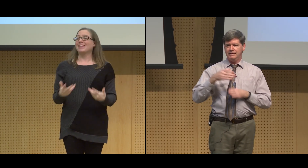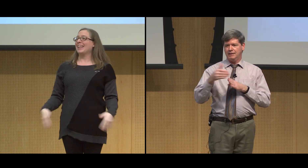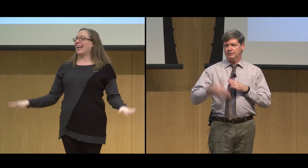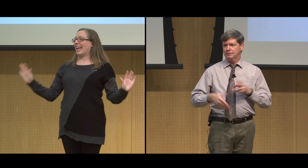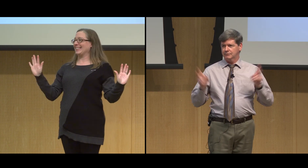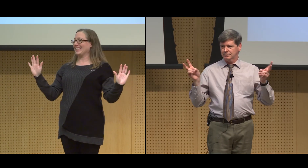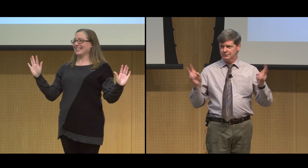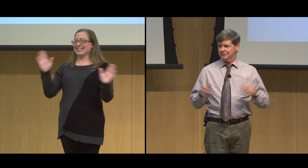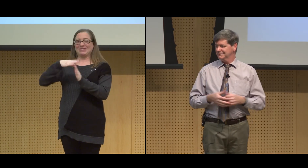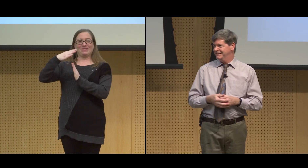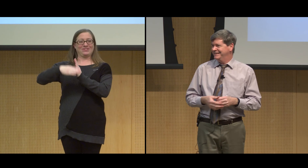The end.